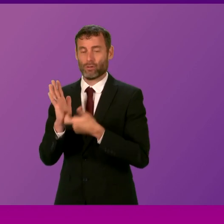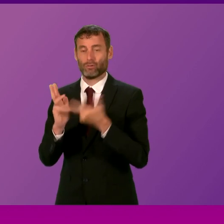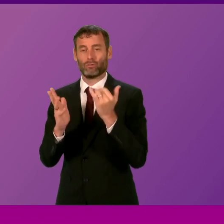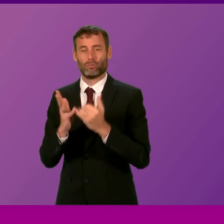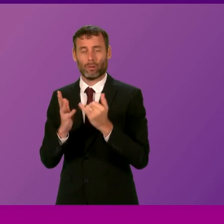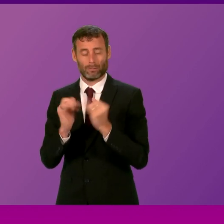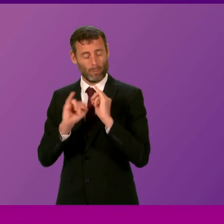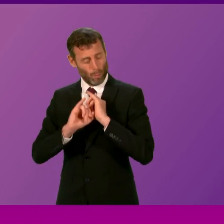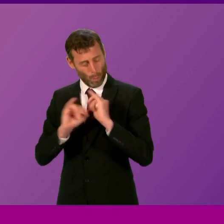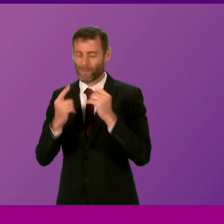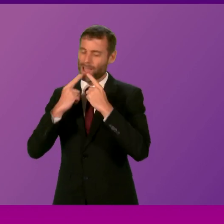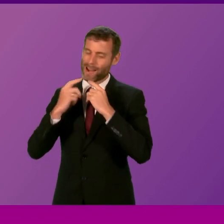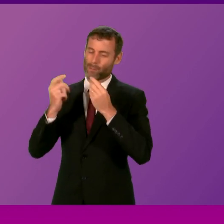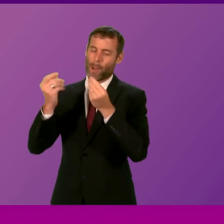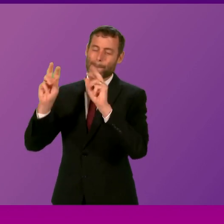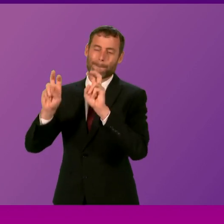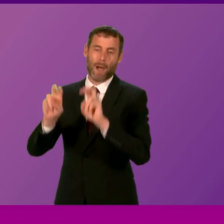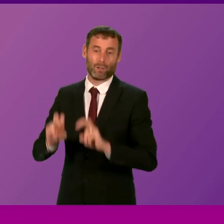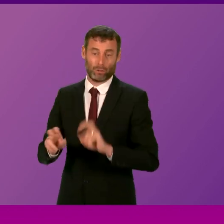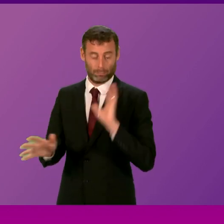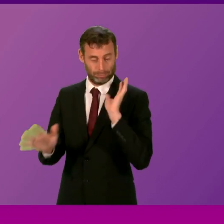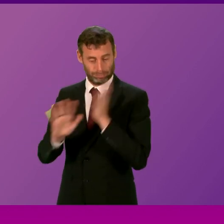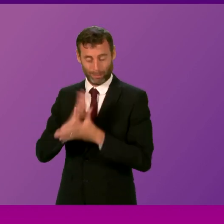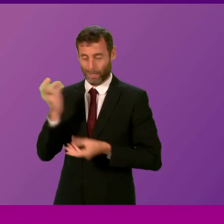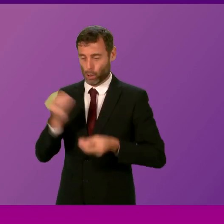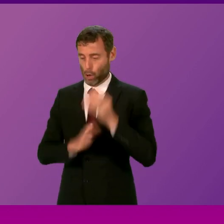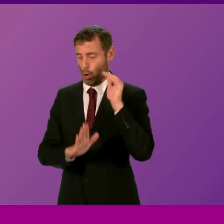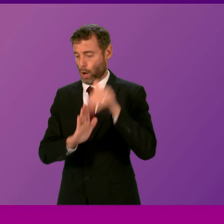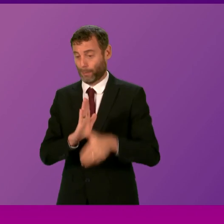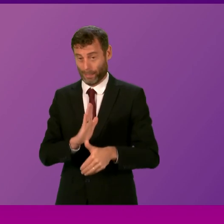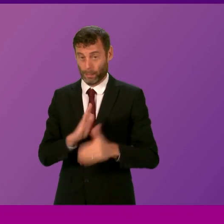the Deputy First Minister outline the impact of that chaotic event on Scotland’s economy?